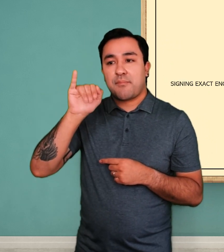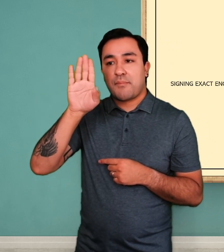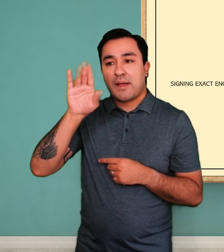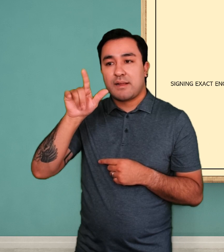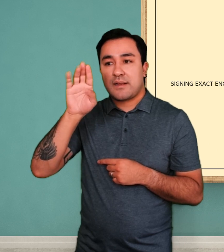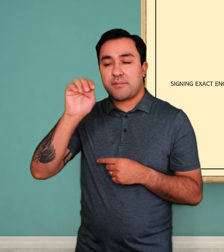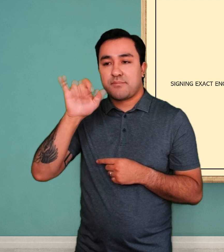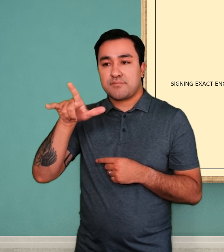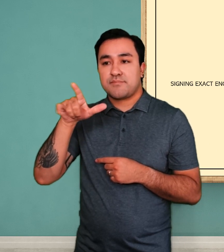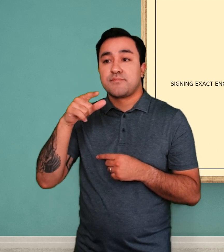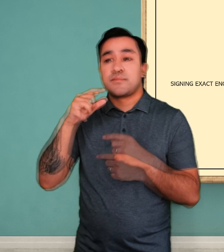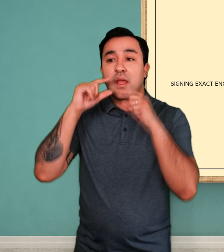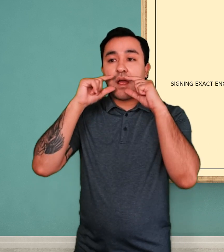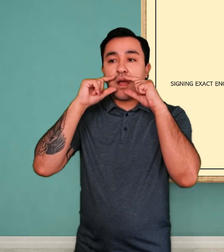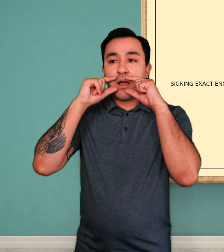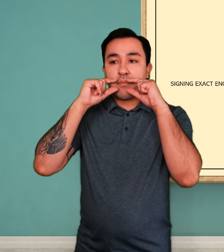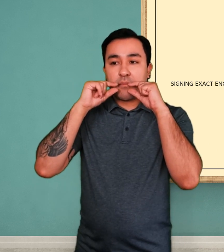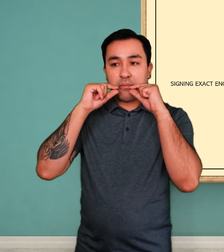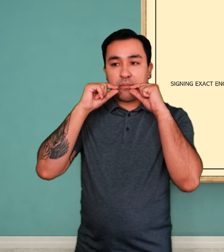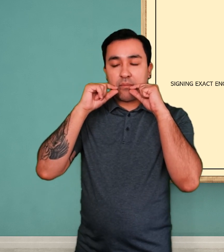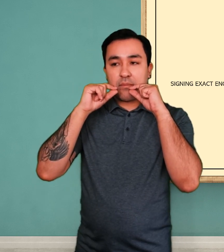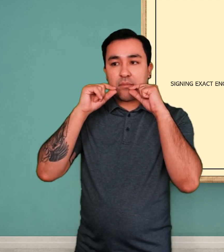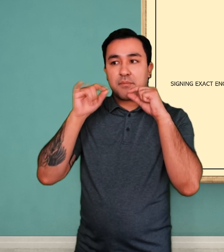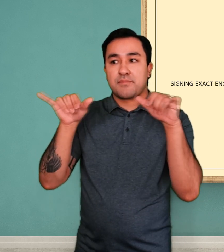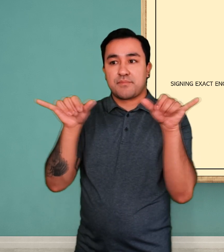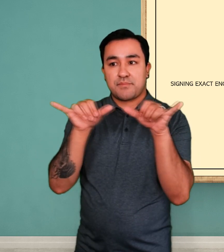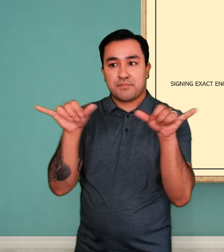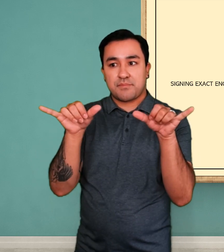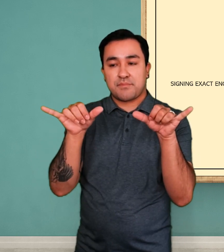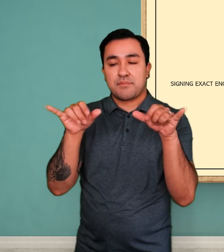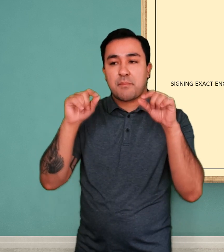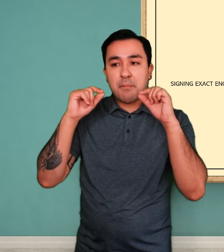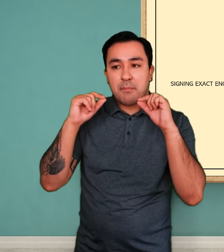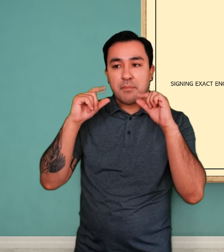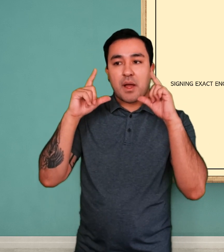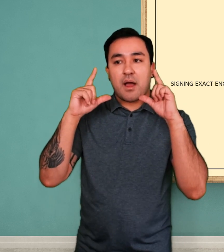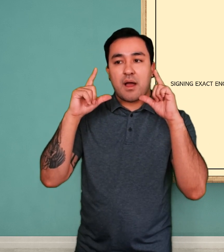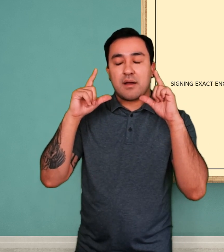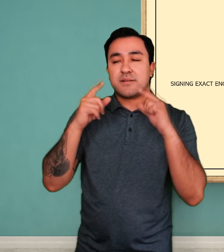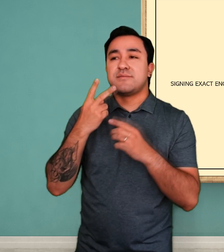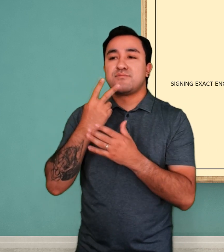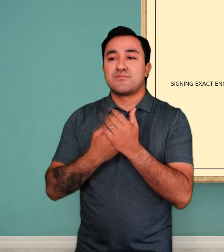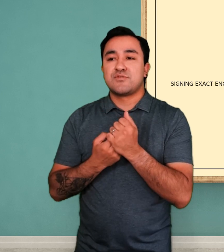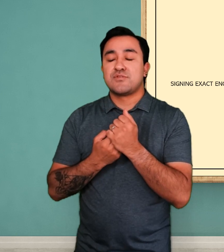formed by closure or near closure of the lips. In addition, they are both produced in the same